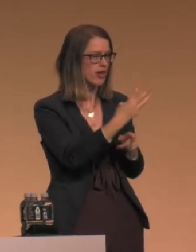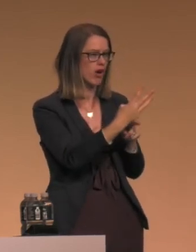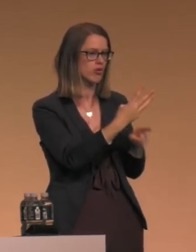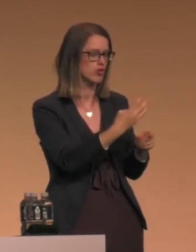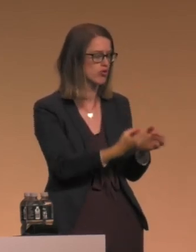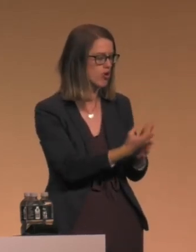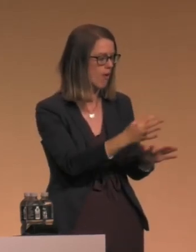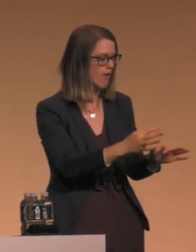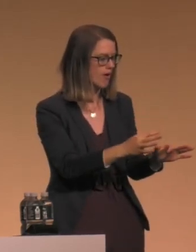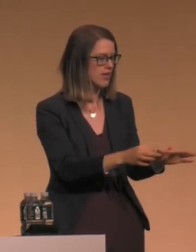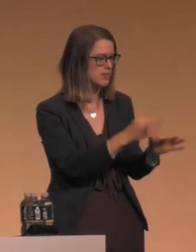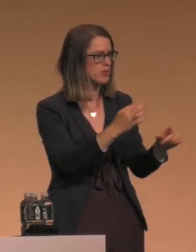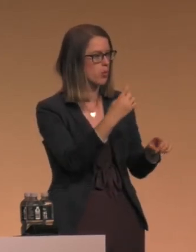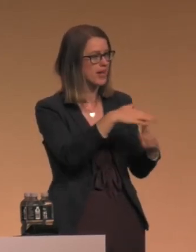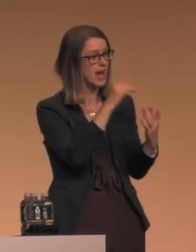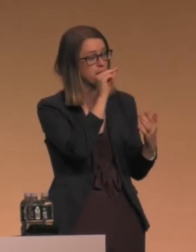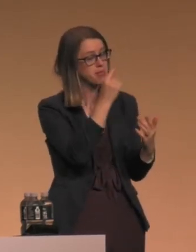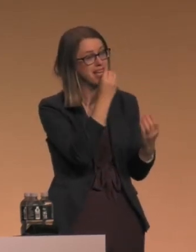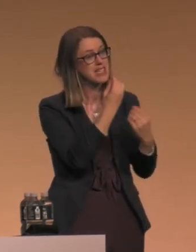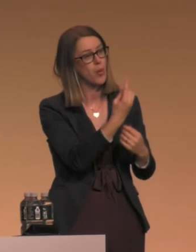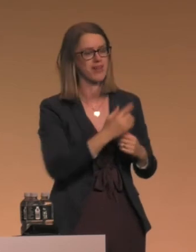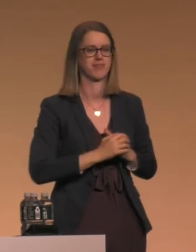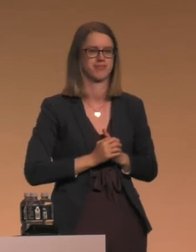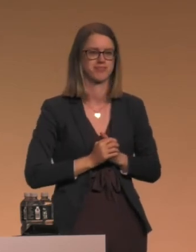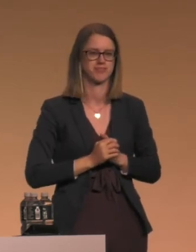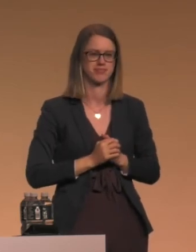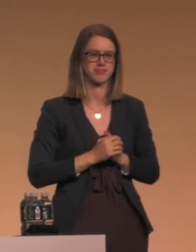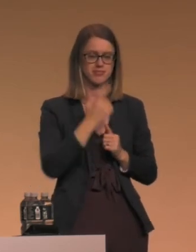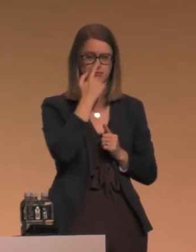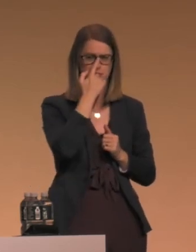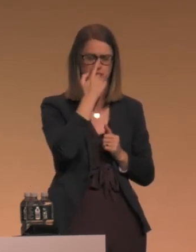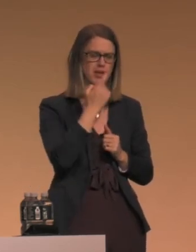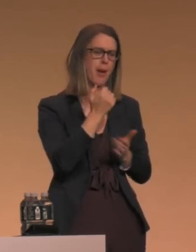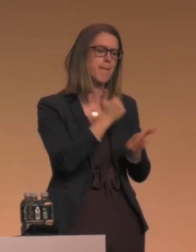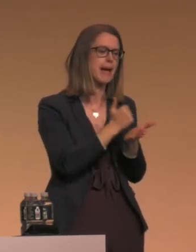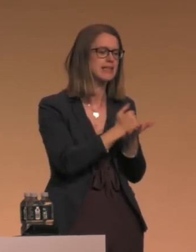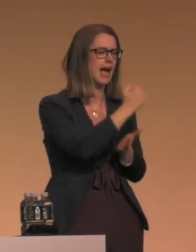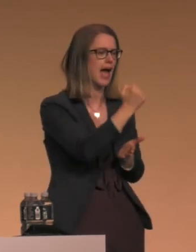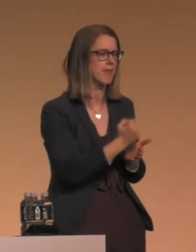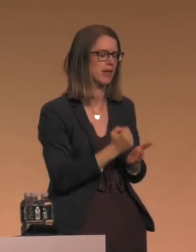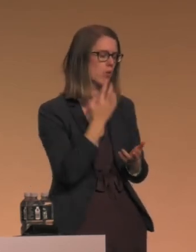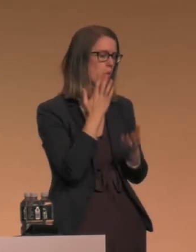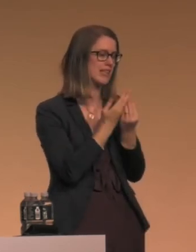vegetables so one day, he might eat one," menial admin around the house while singing loudly,